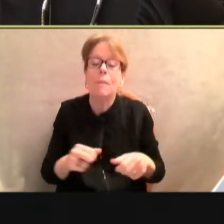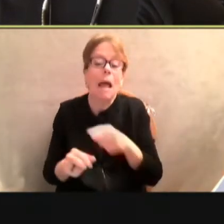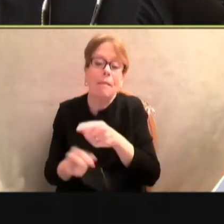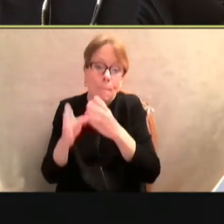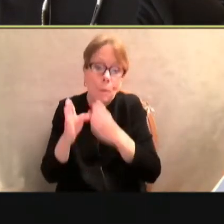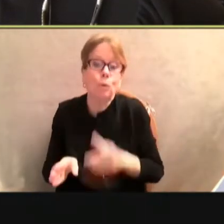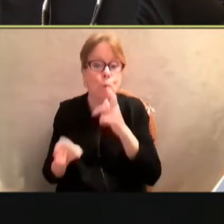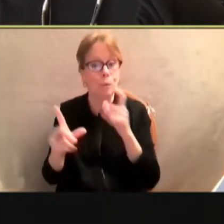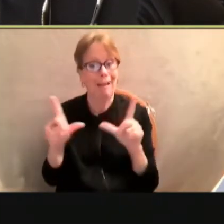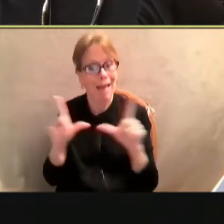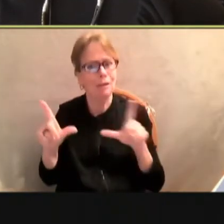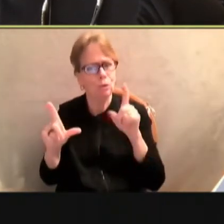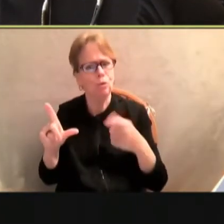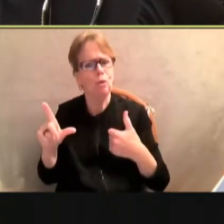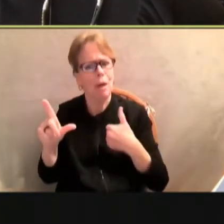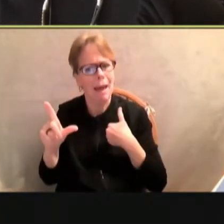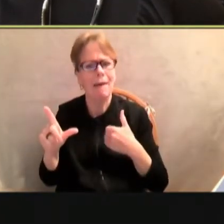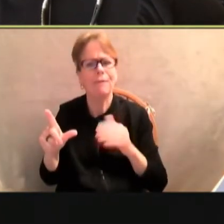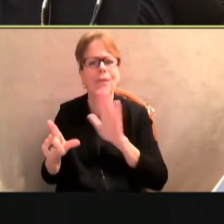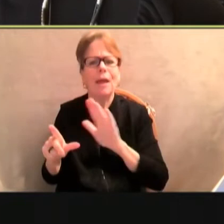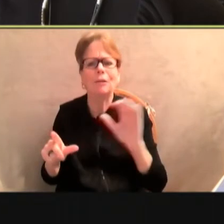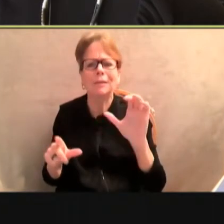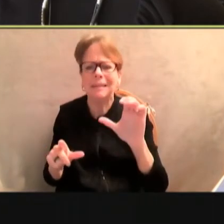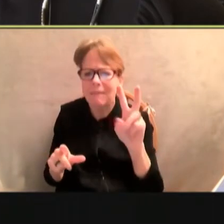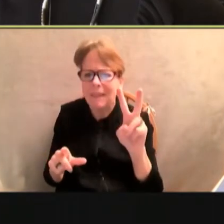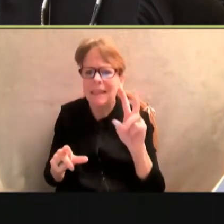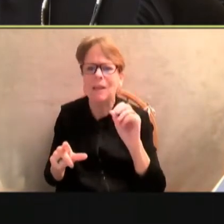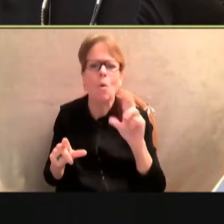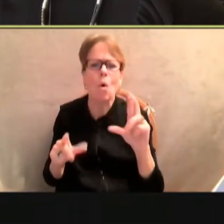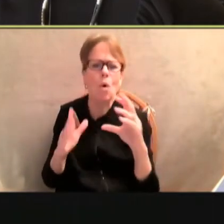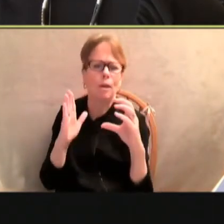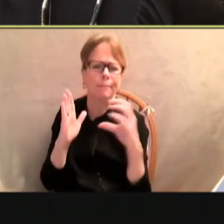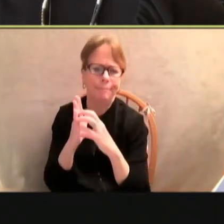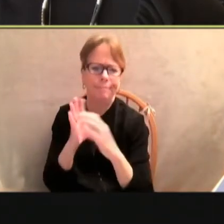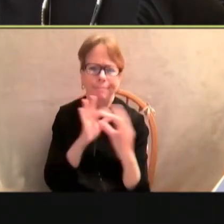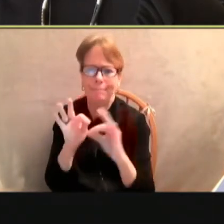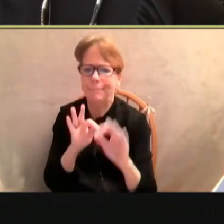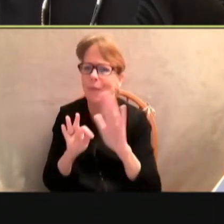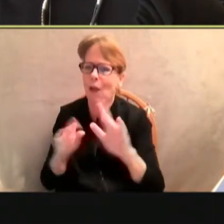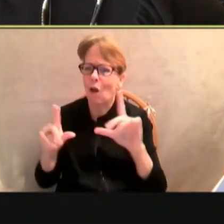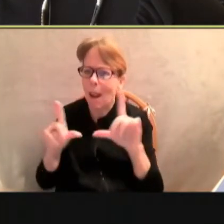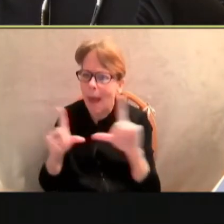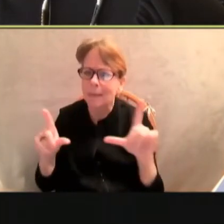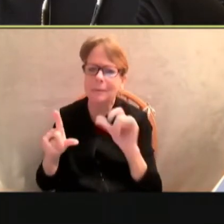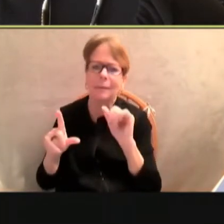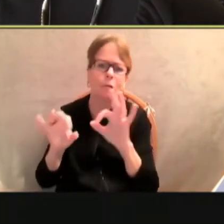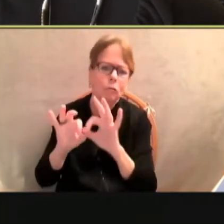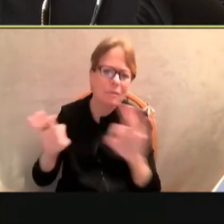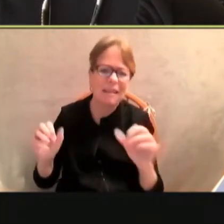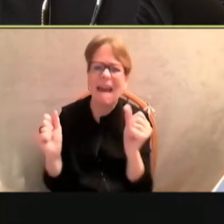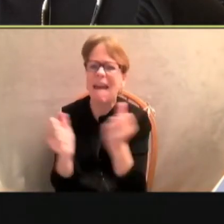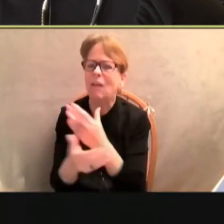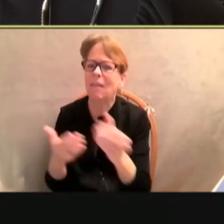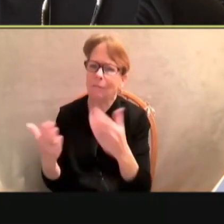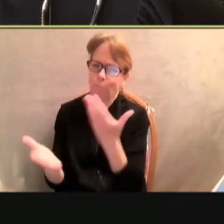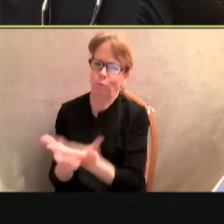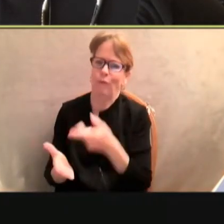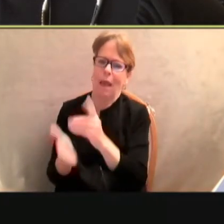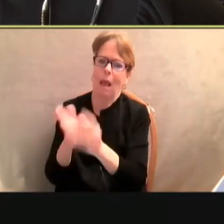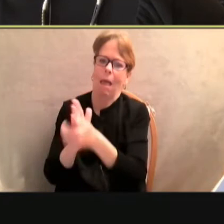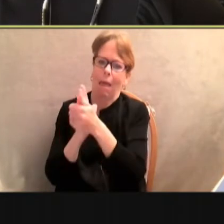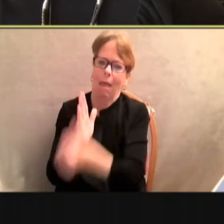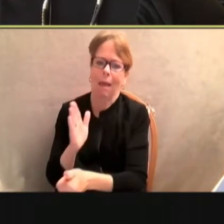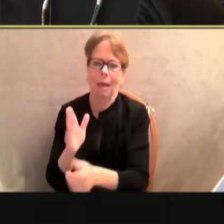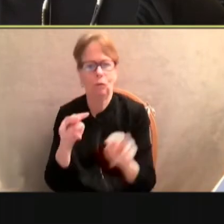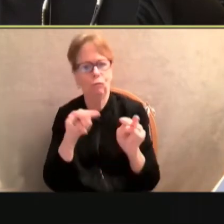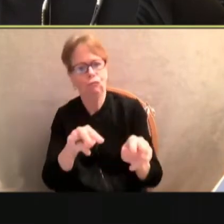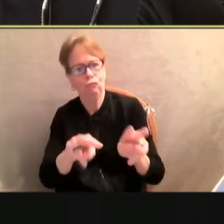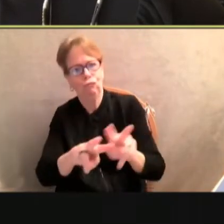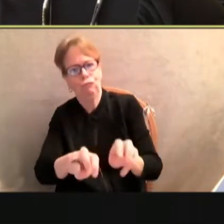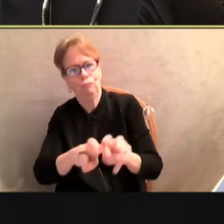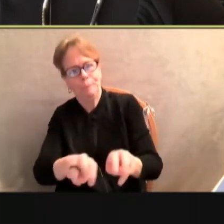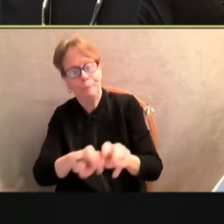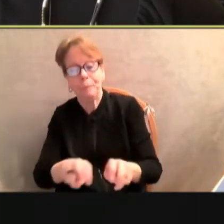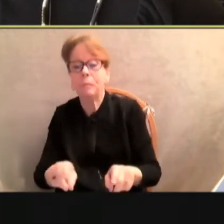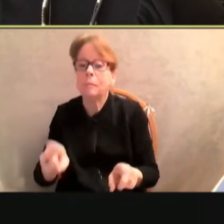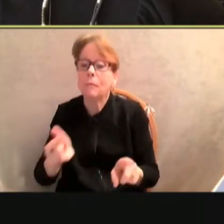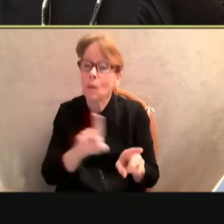still recommend the summary. It should list every single diagnosis that the individual